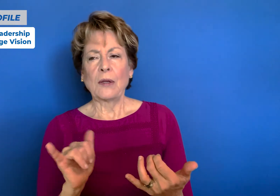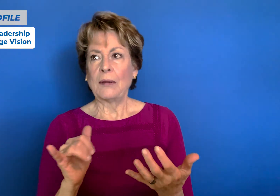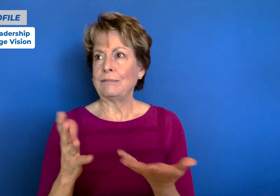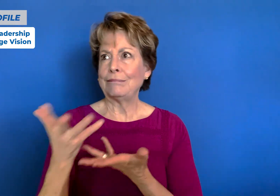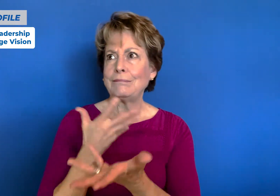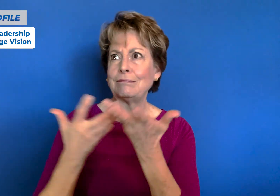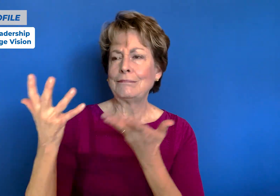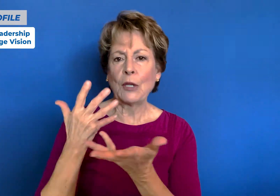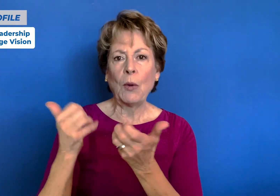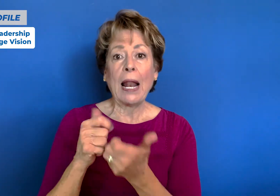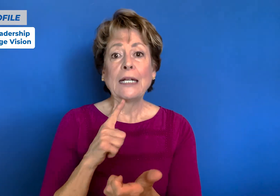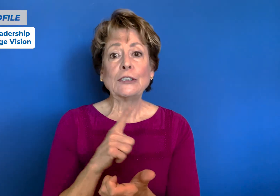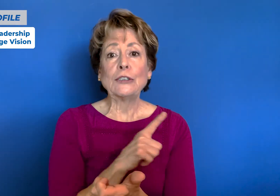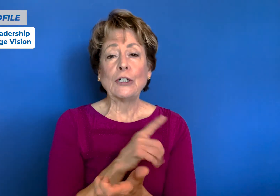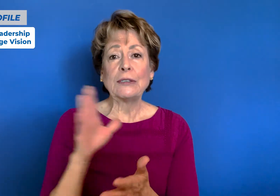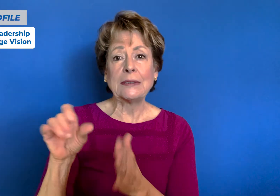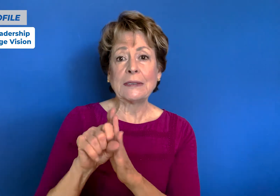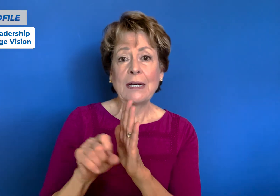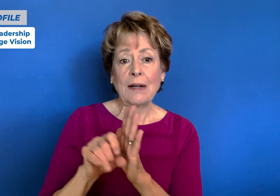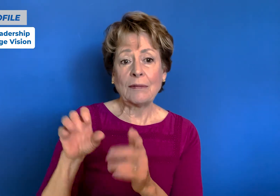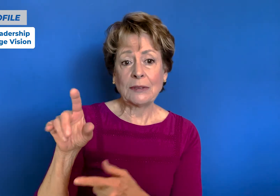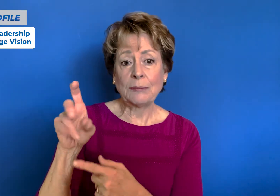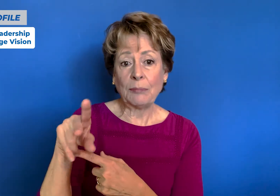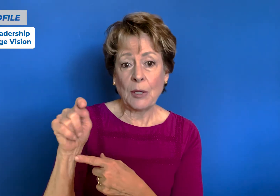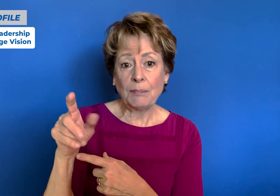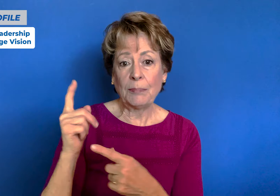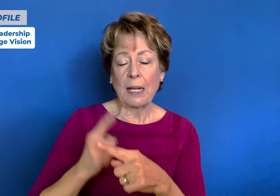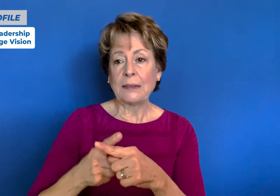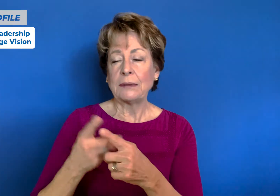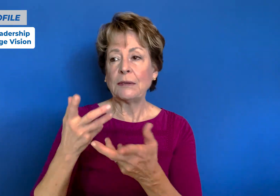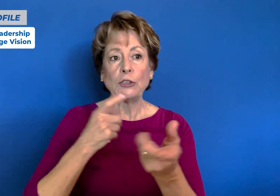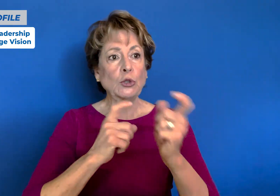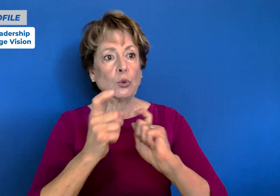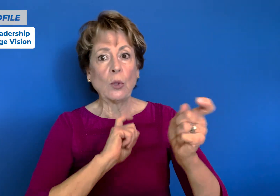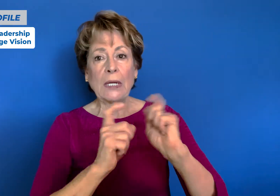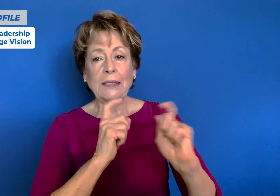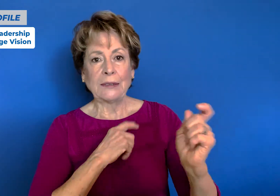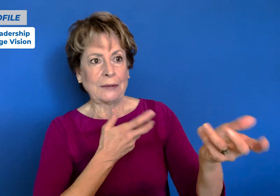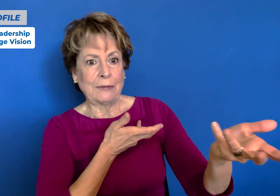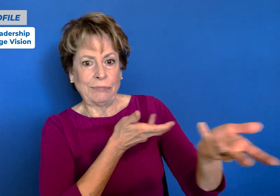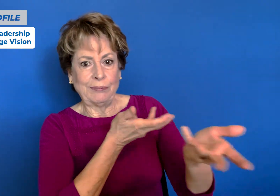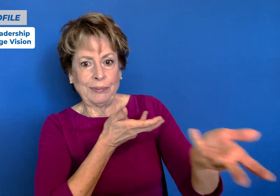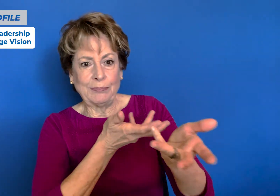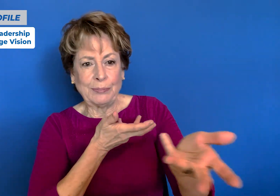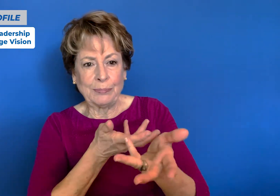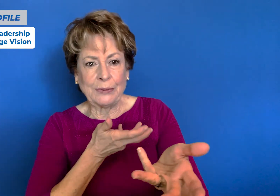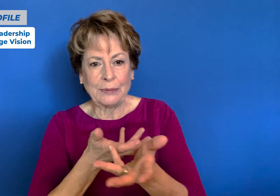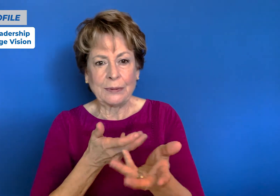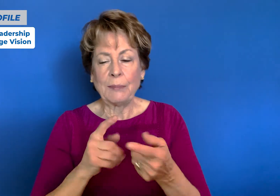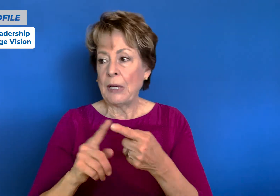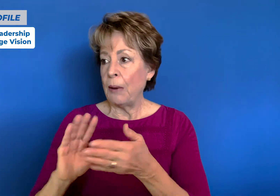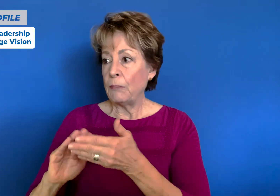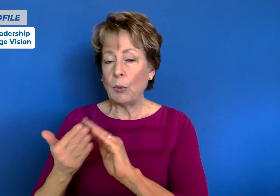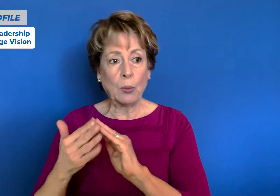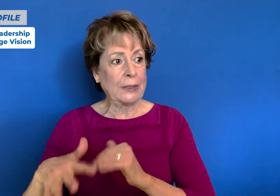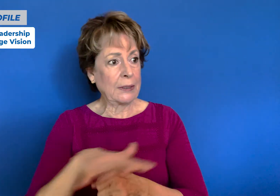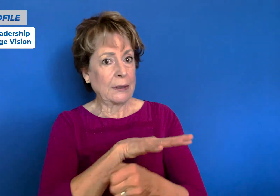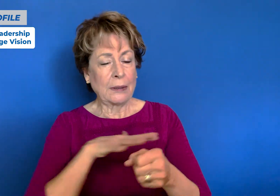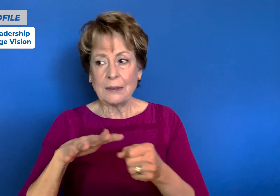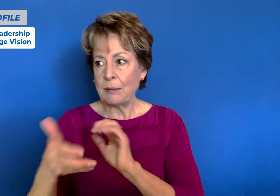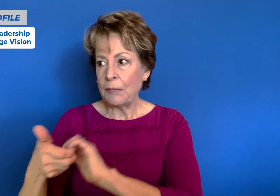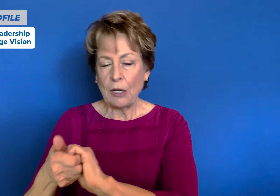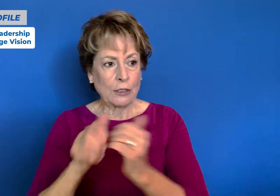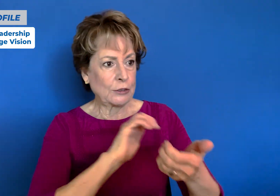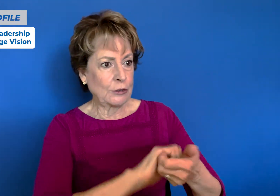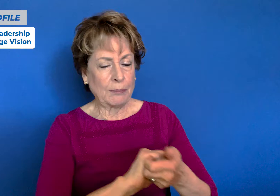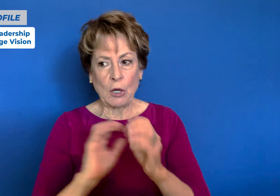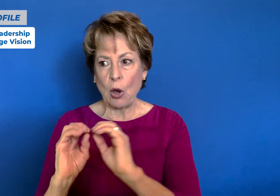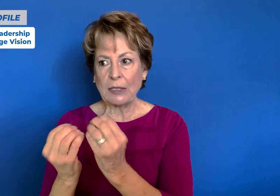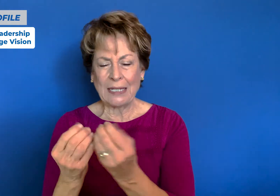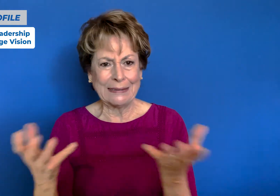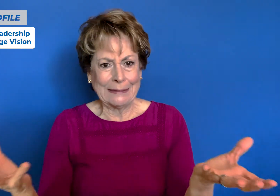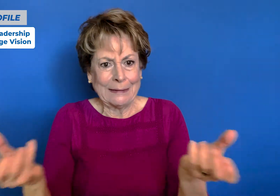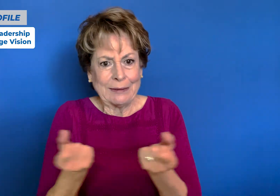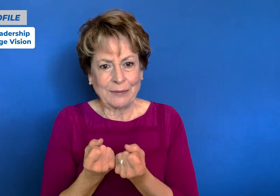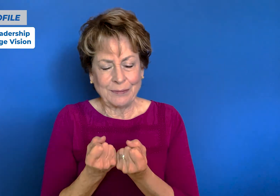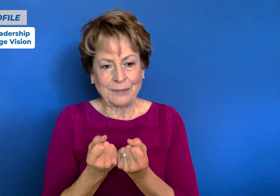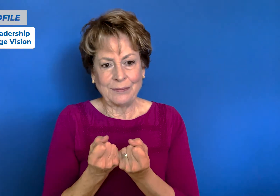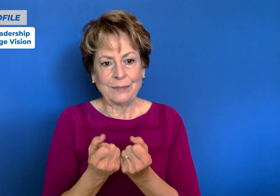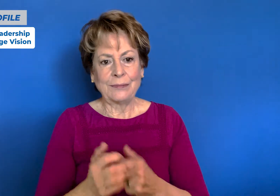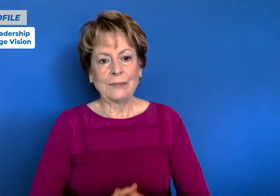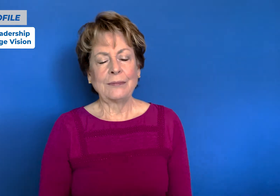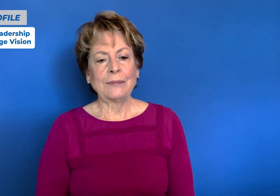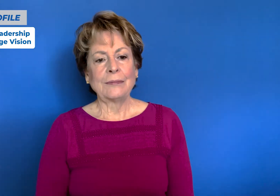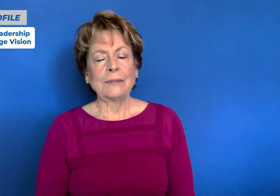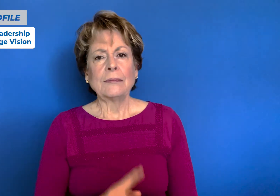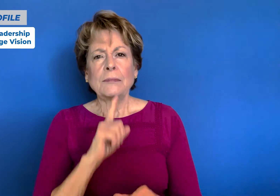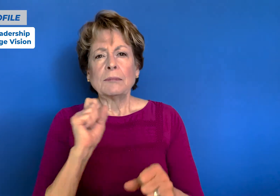Engage legislators, strengthen relationships with donors and local community and organizations.